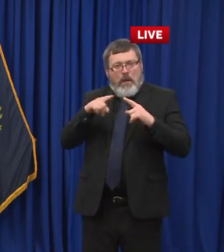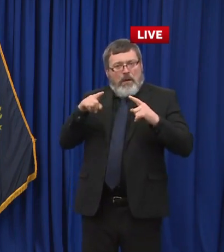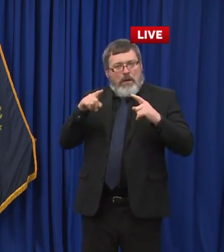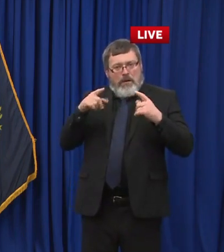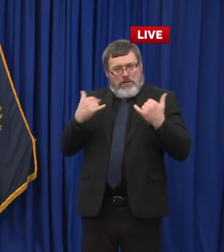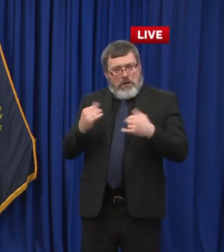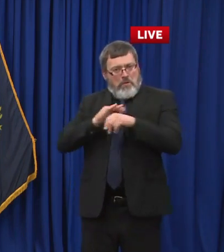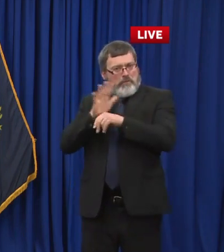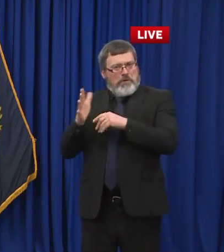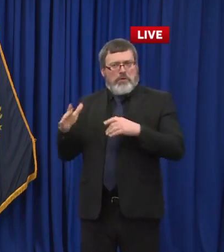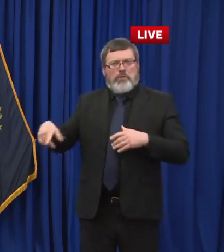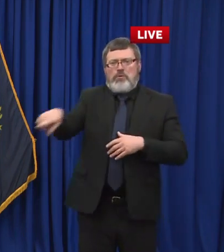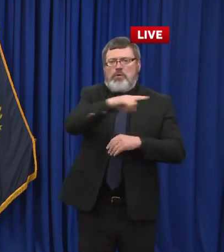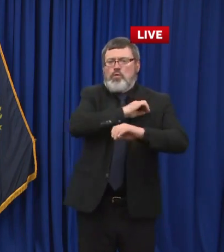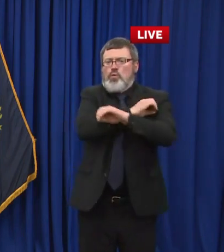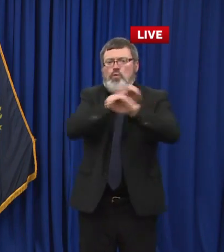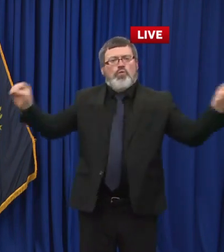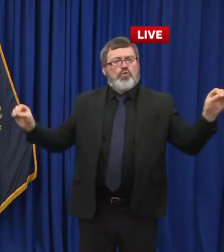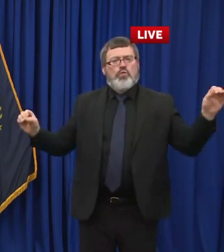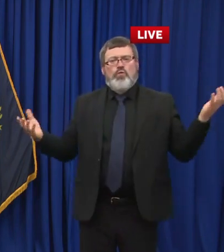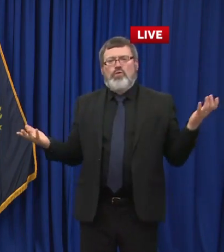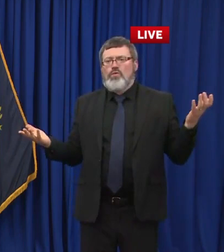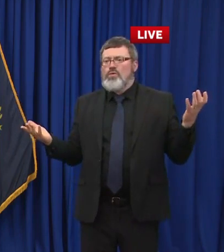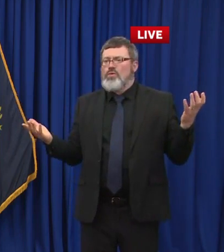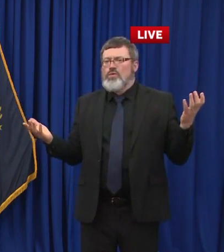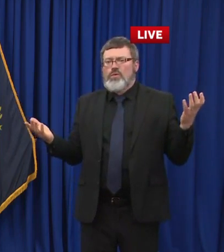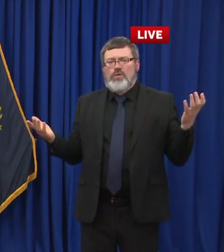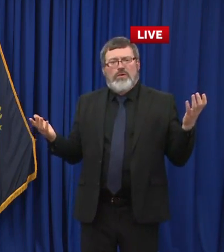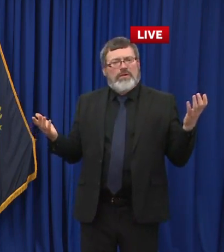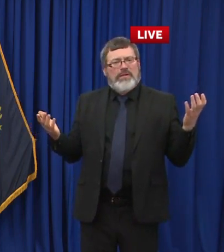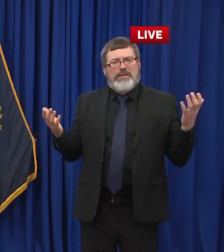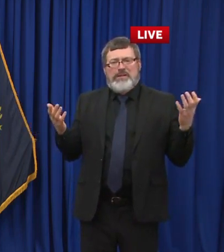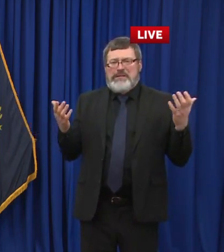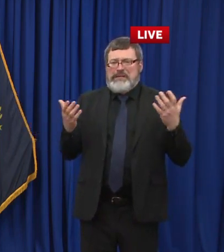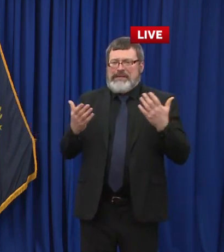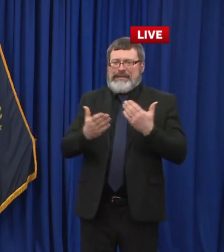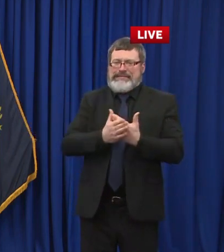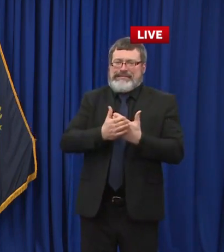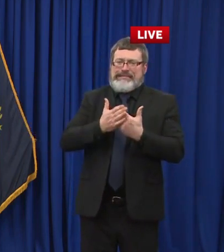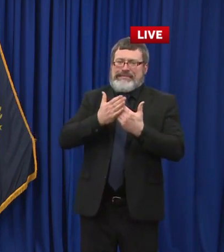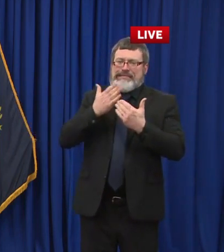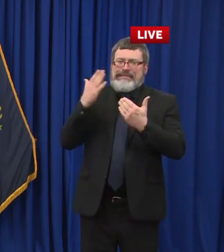THE IMPACT ON VULNERABLE POPULATIONS IS SEVERE AND SIGNIFICANT.